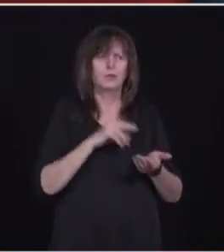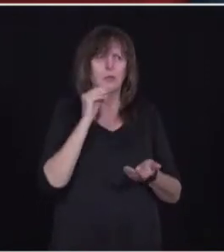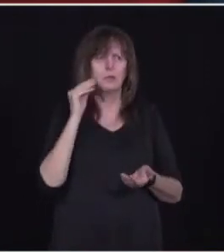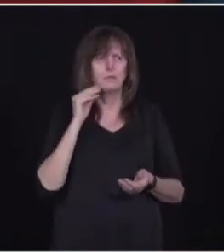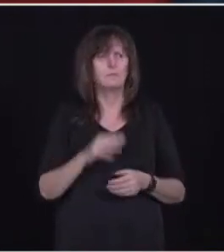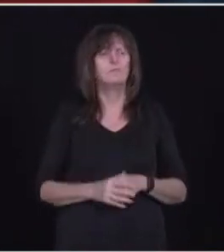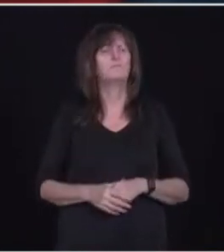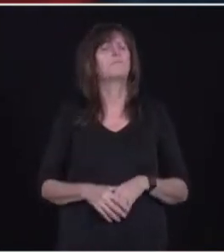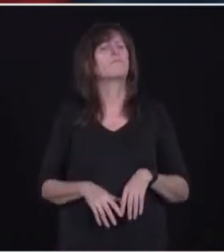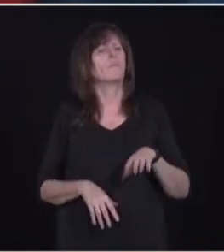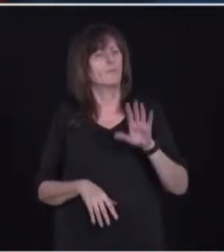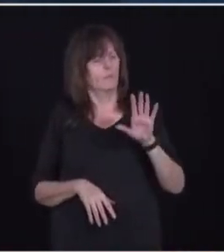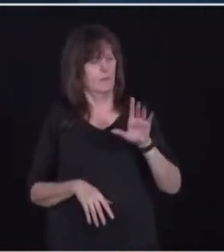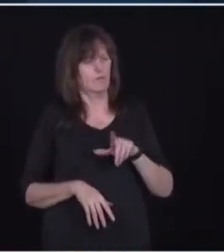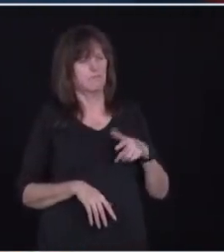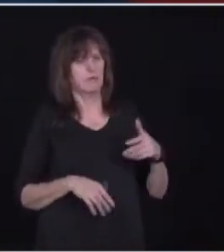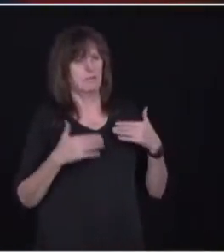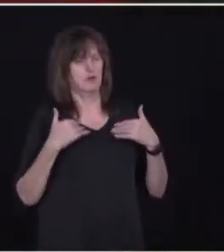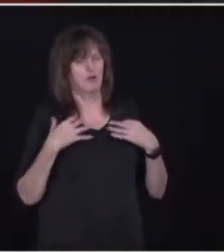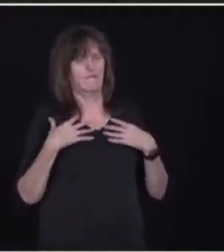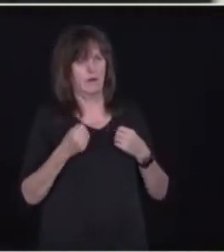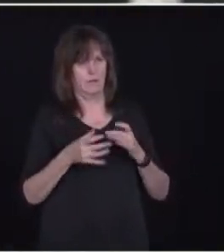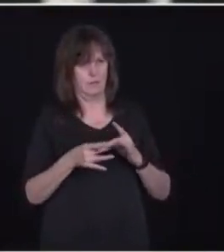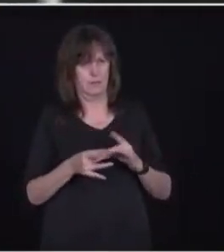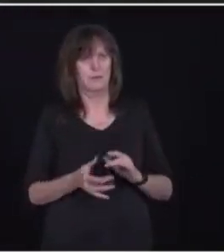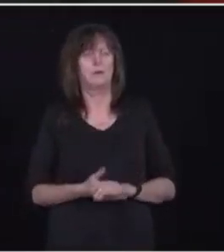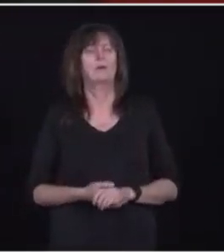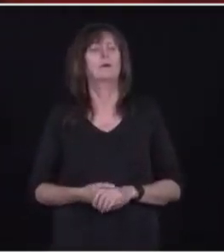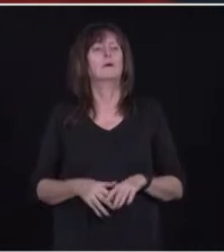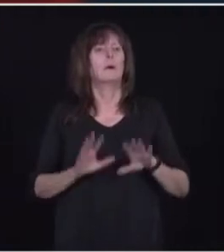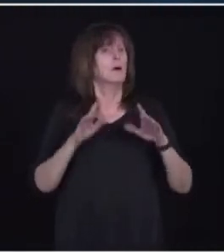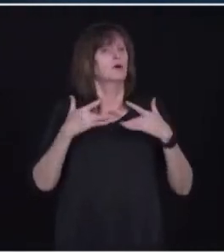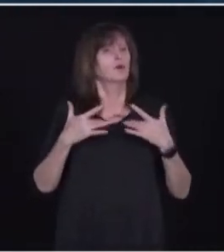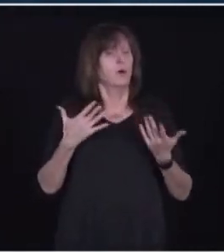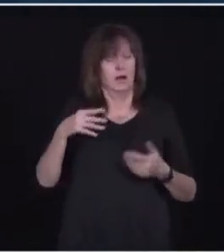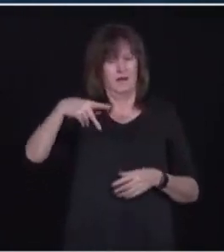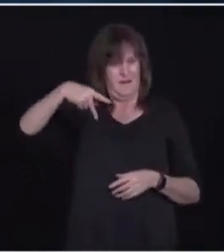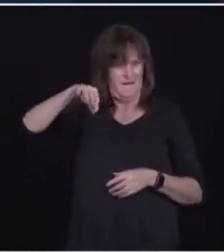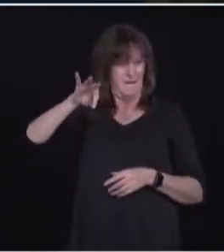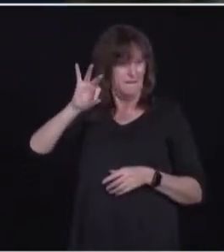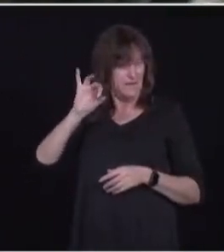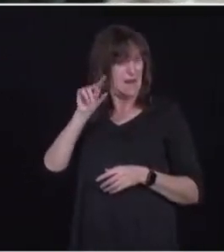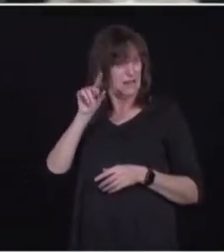Will pass it to the Minister of Health. It is properly concerned with the Pfizer vaccine